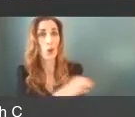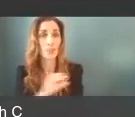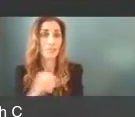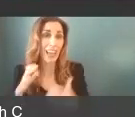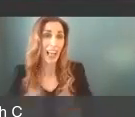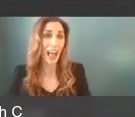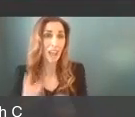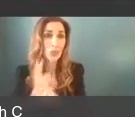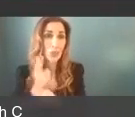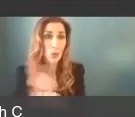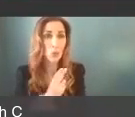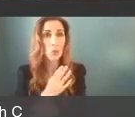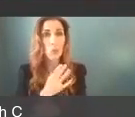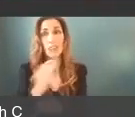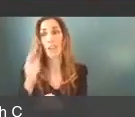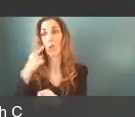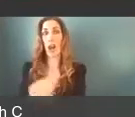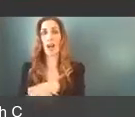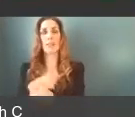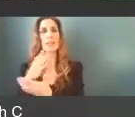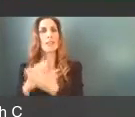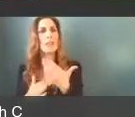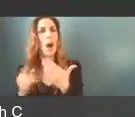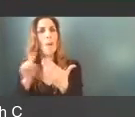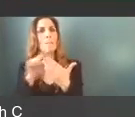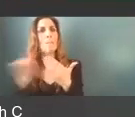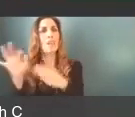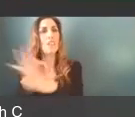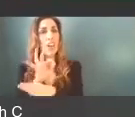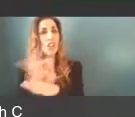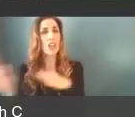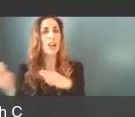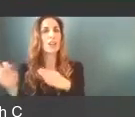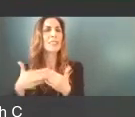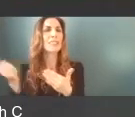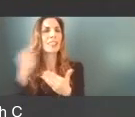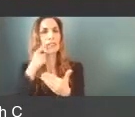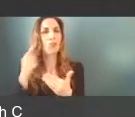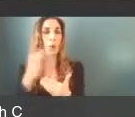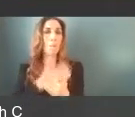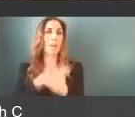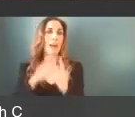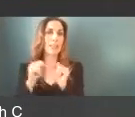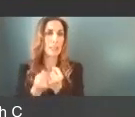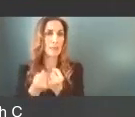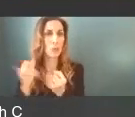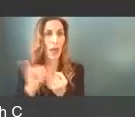end, some of its functionality will make it easier for my team as well.